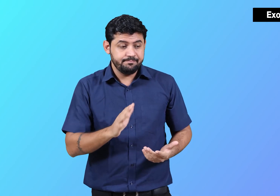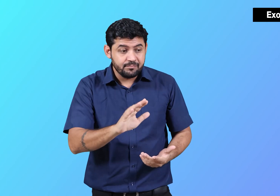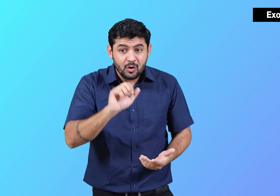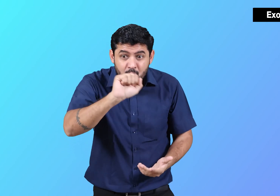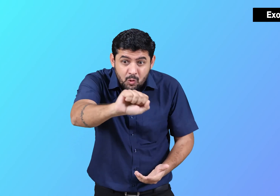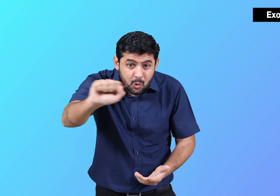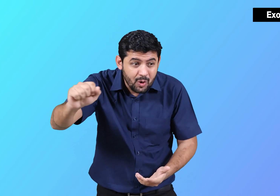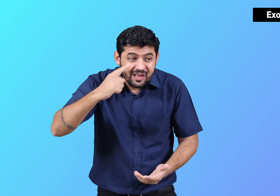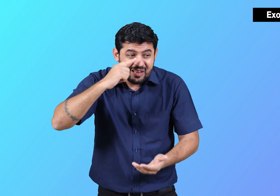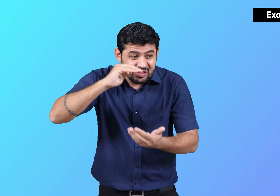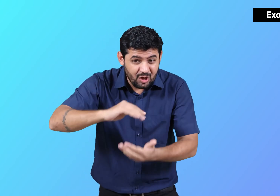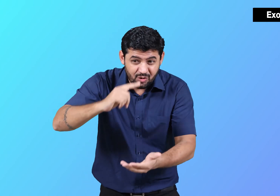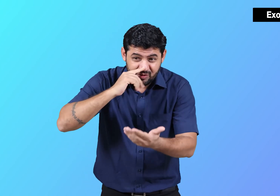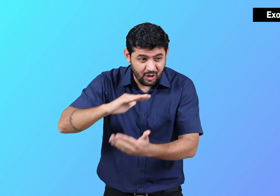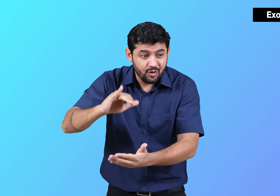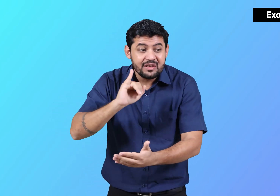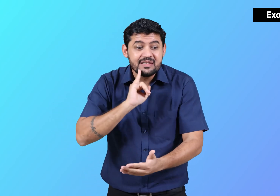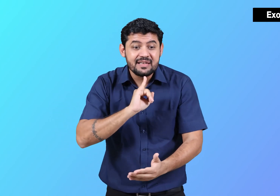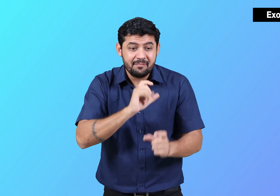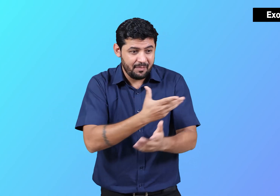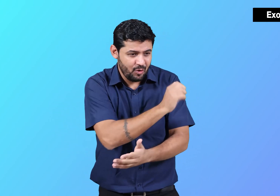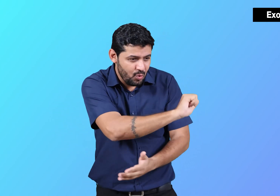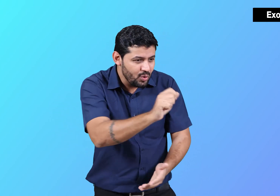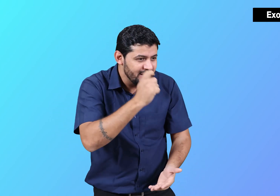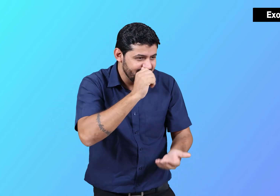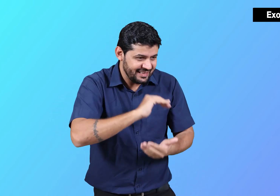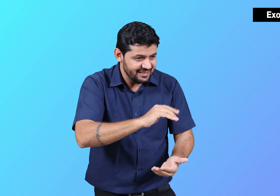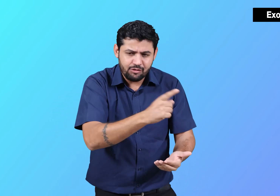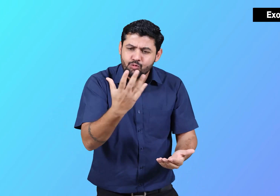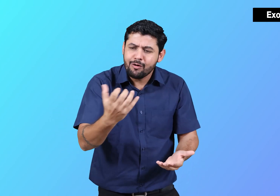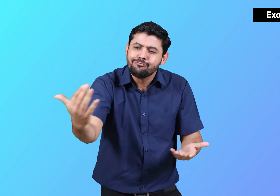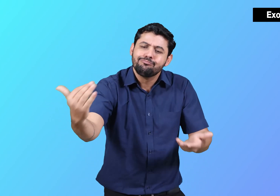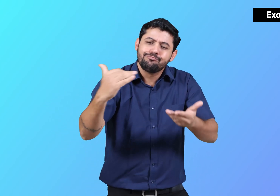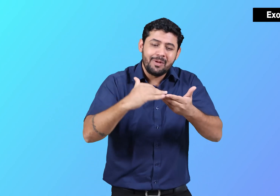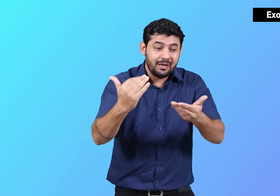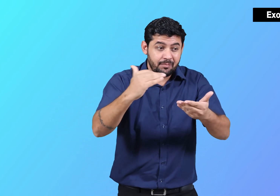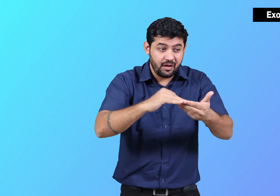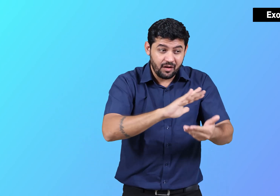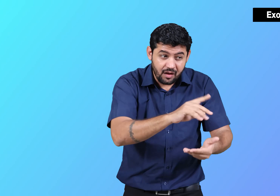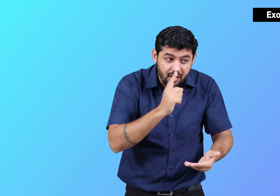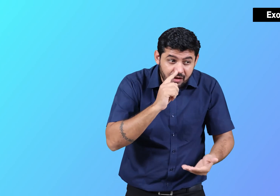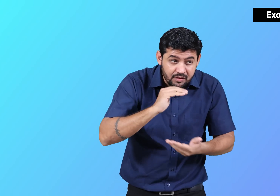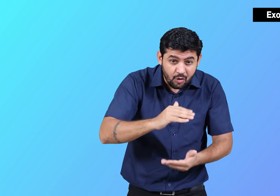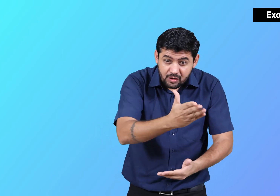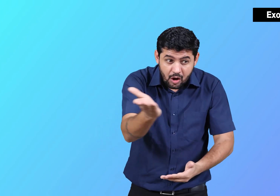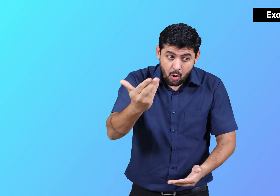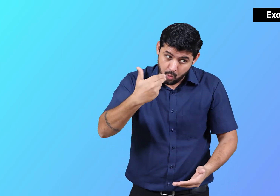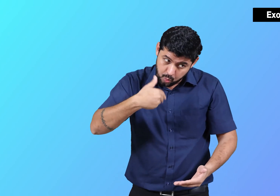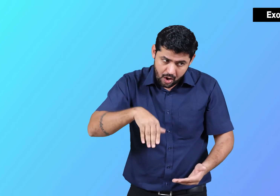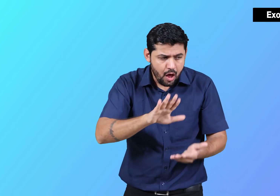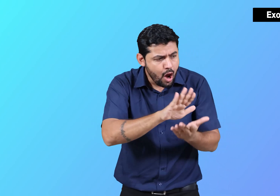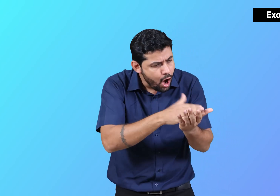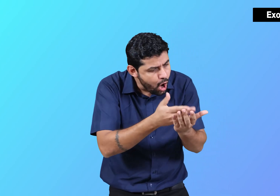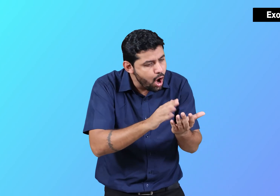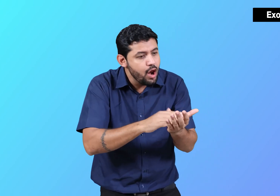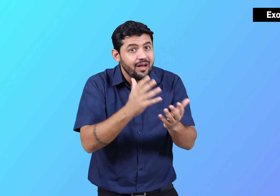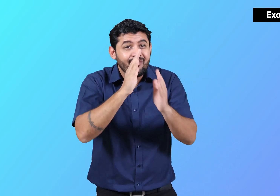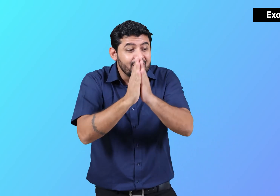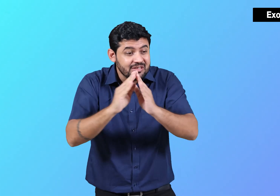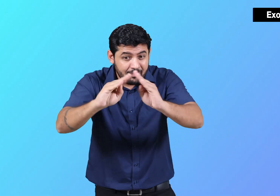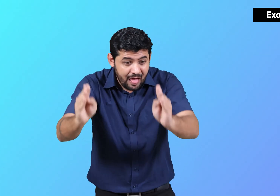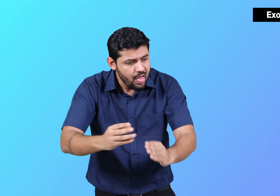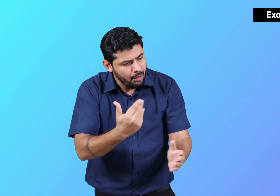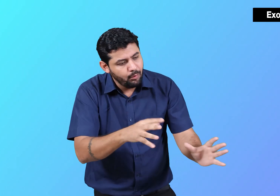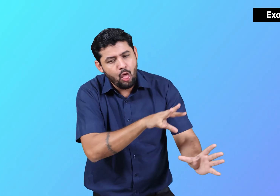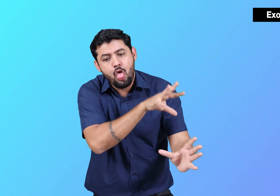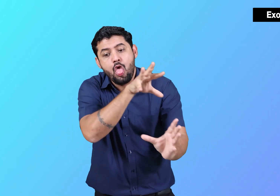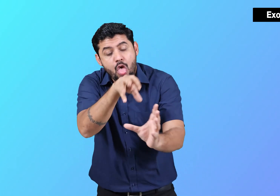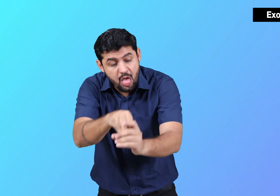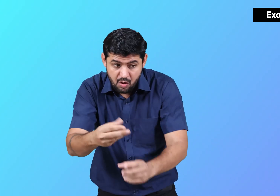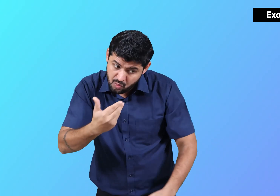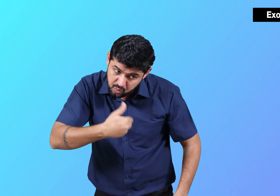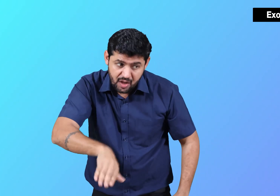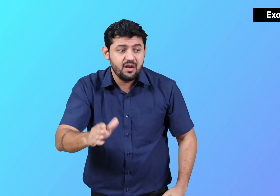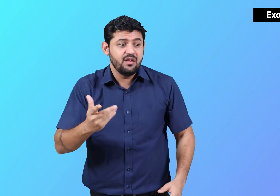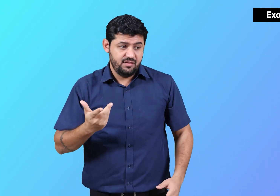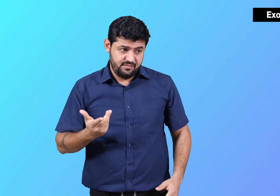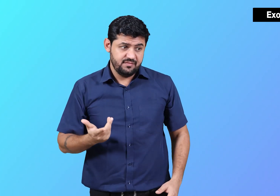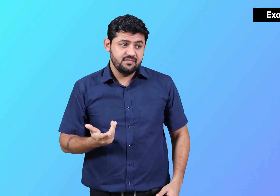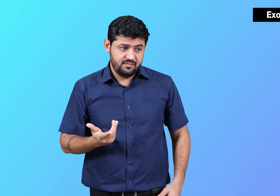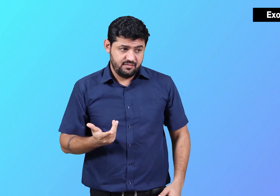If you choose some of their daughters as wives for your sons, those daughters will serve false gods. They will lead your sons to do the same thing.